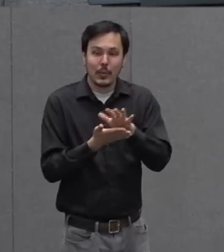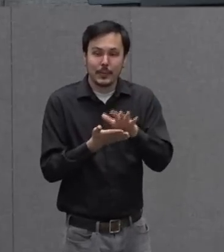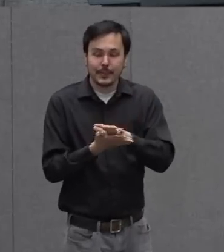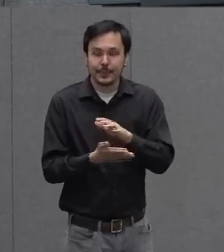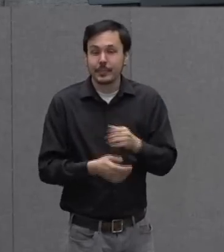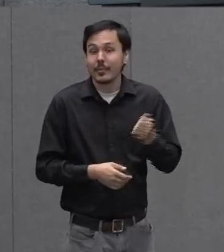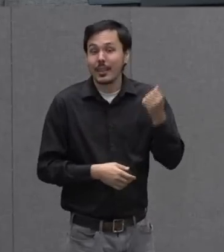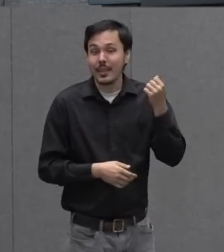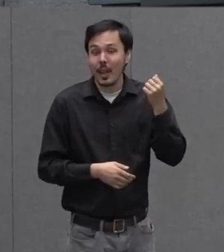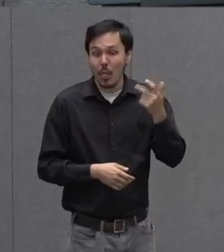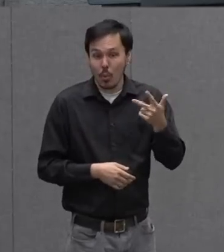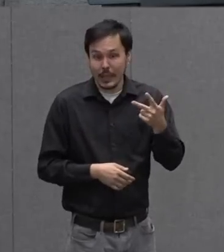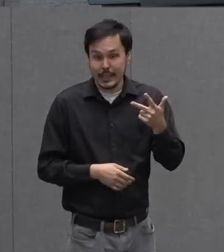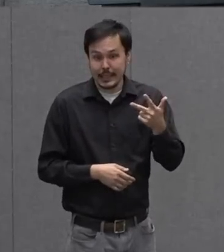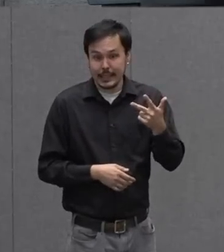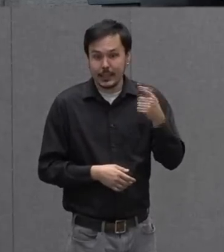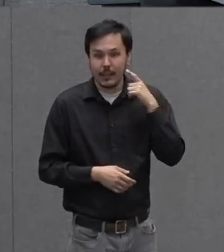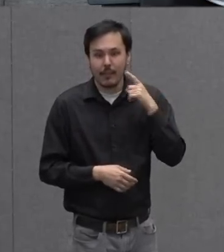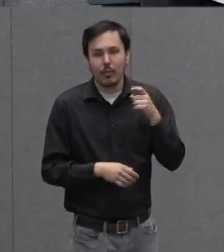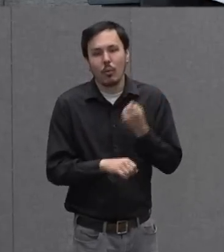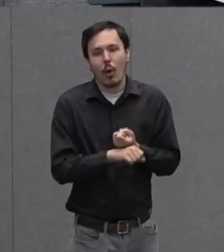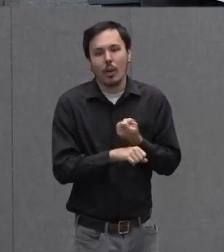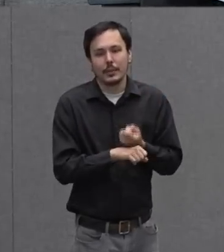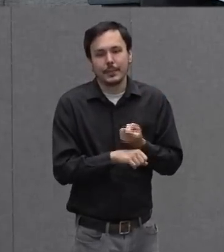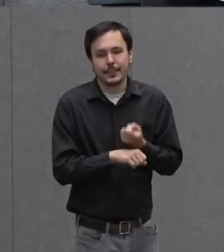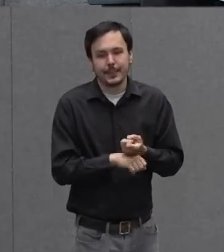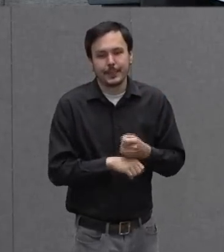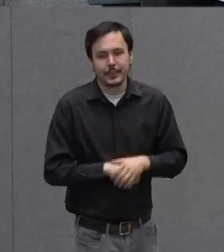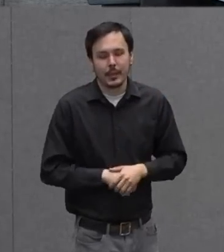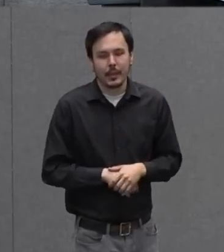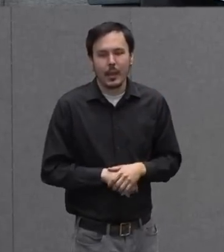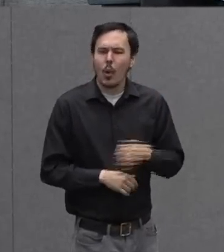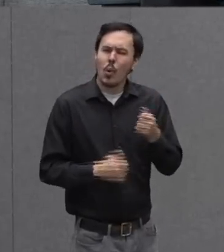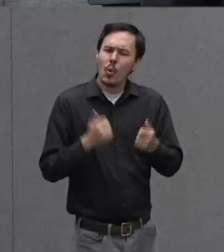and three for rocks. Which one has more?